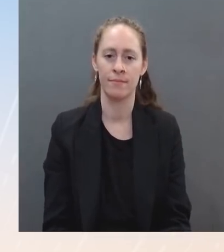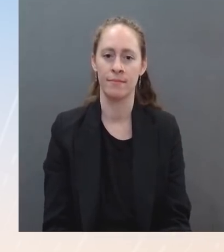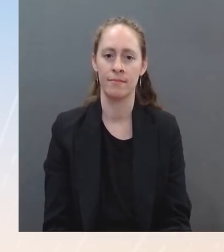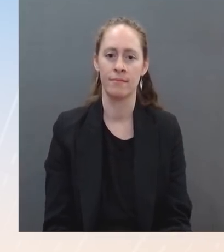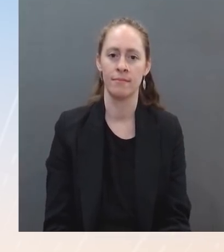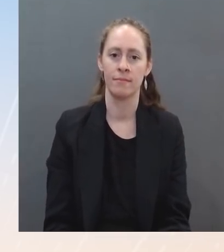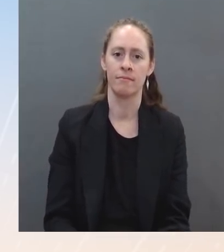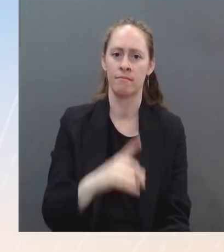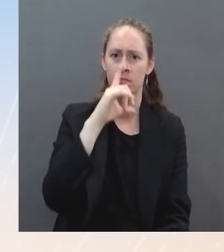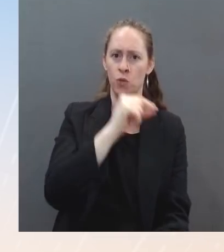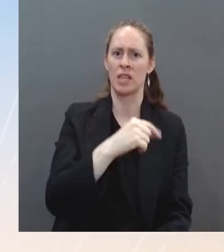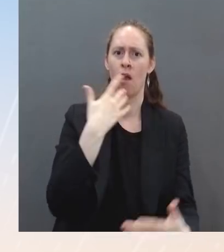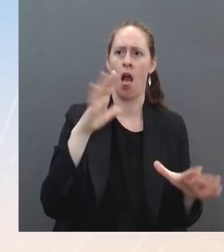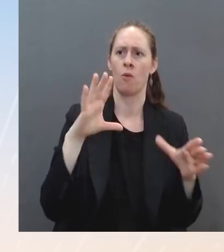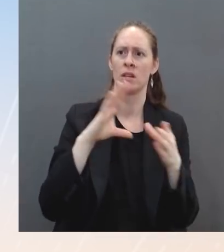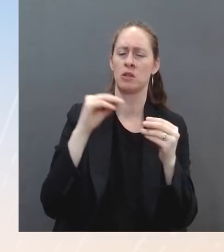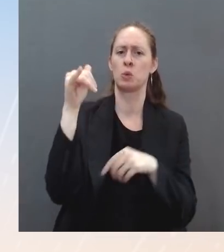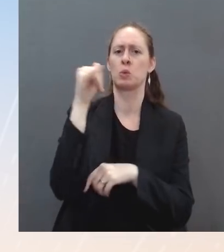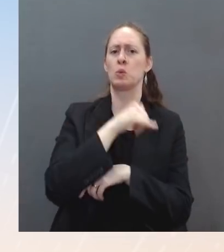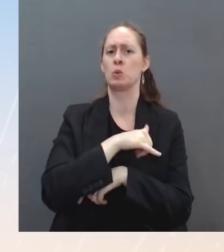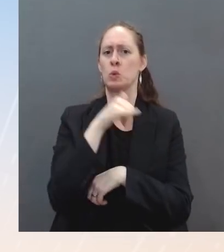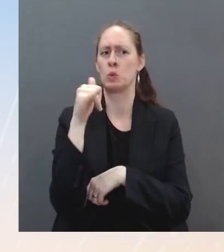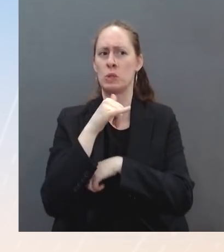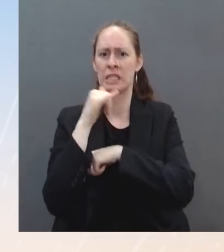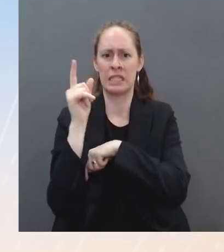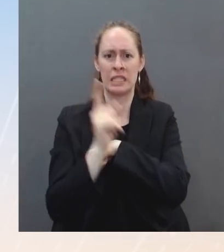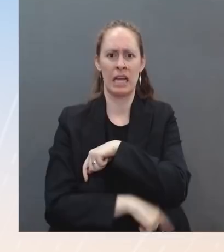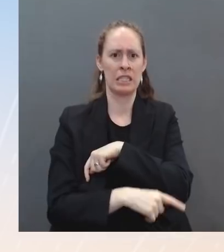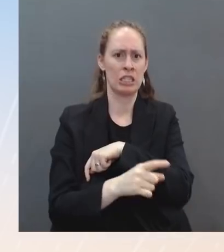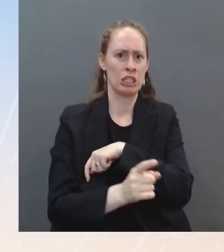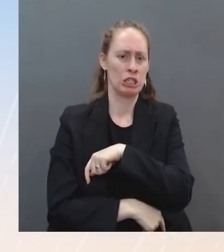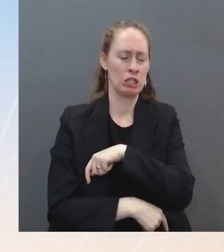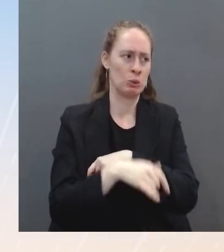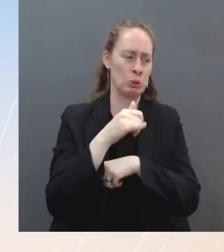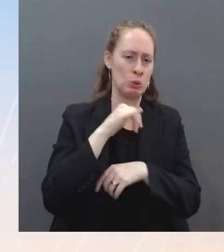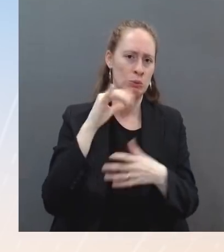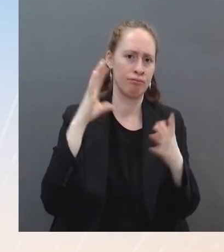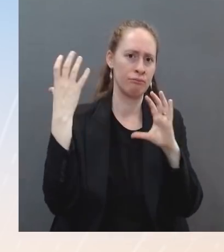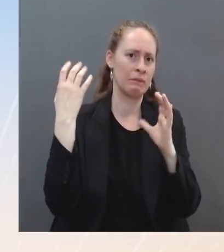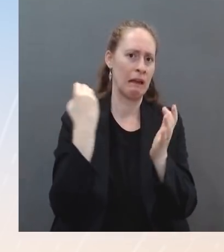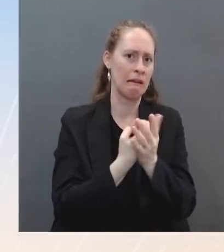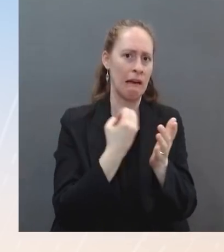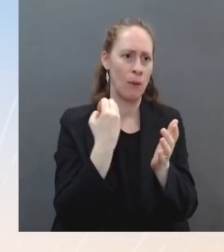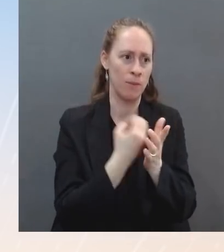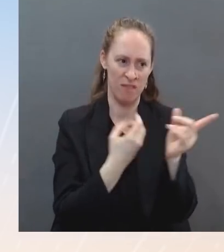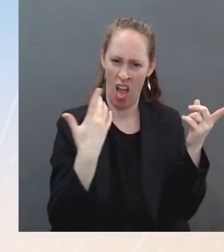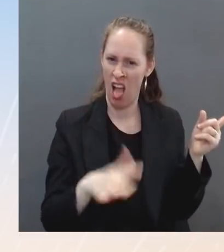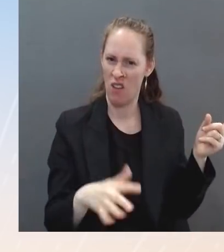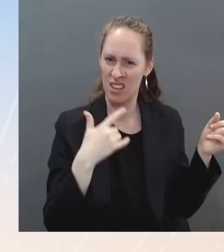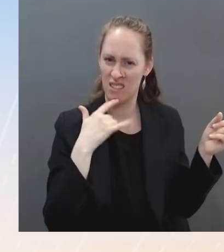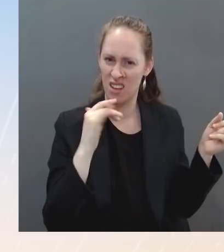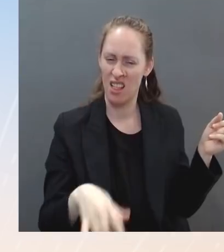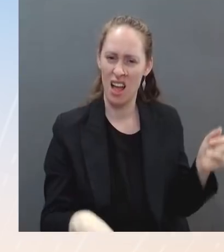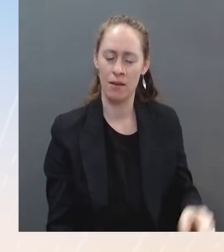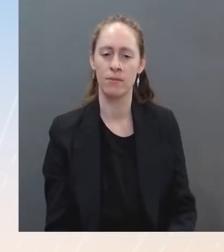And our role in this -- our role is to continue to strengthen Ukraine on the battlefield, as we've been doing with an unprecedented amount